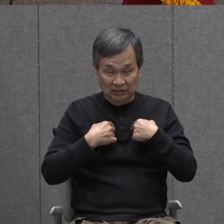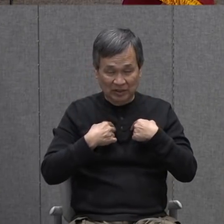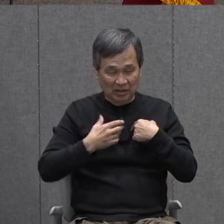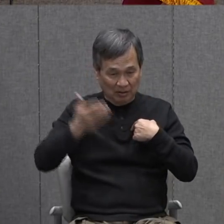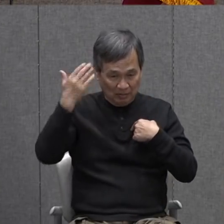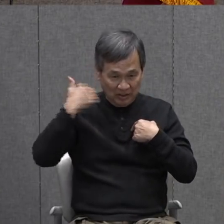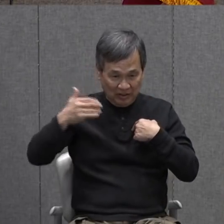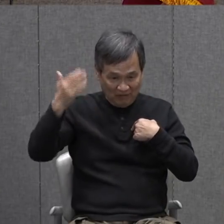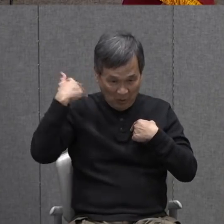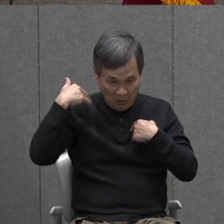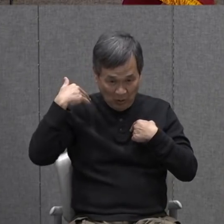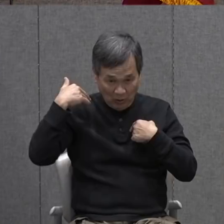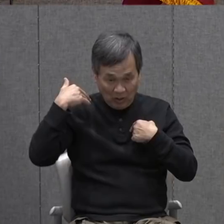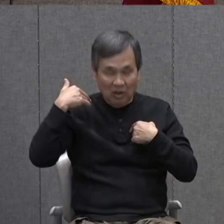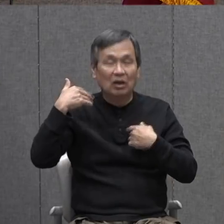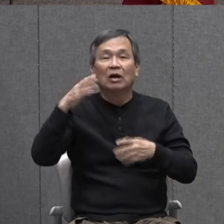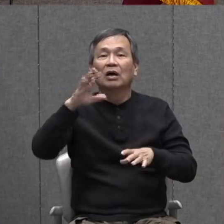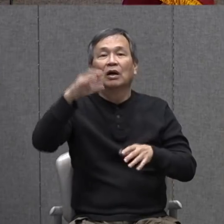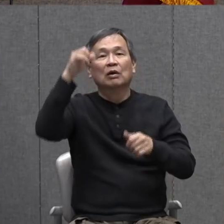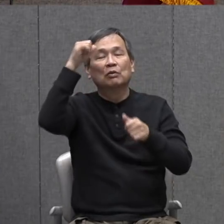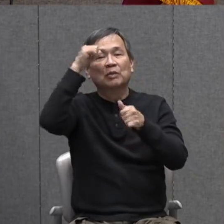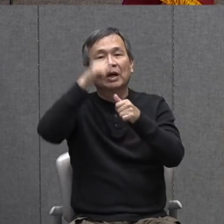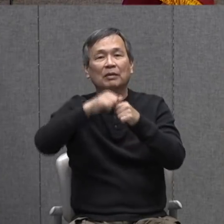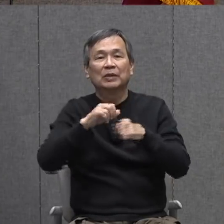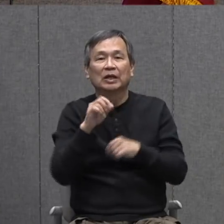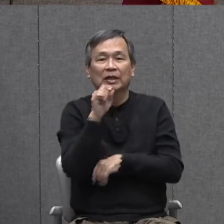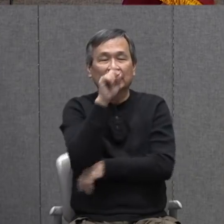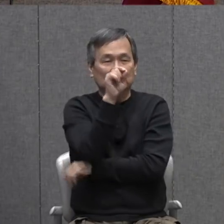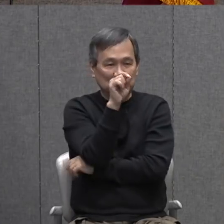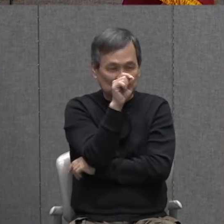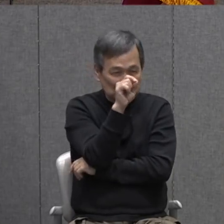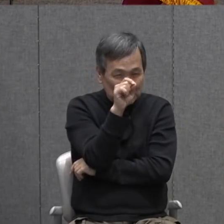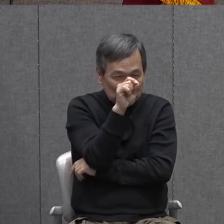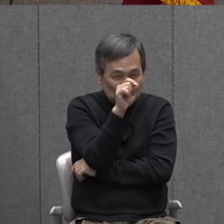you'll know that making tiny, repetitive patterns